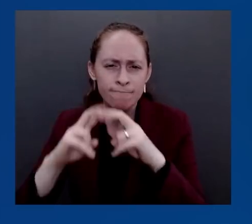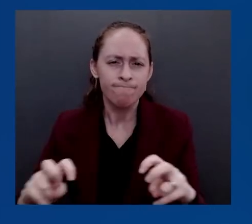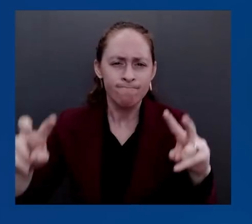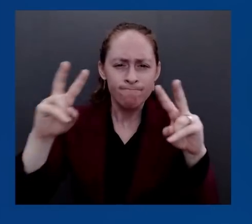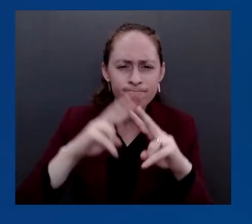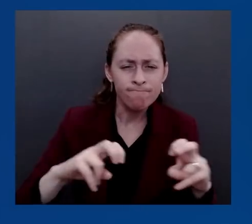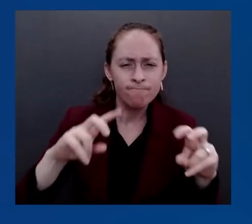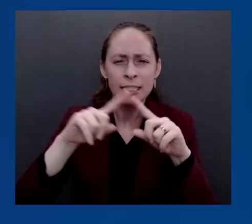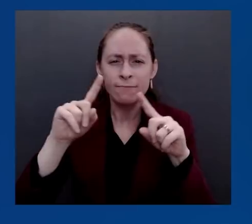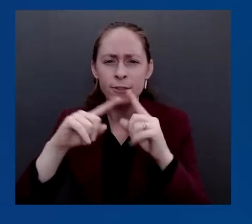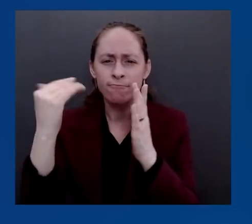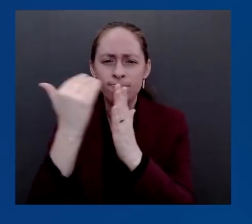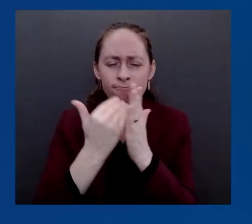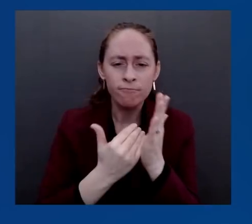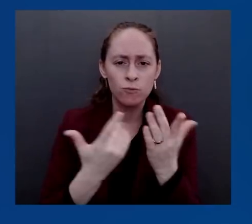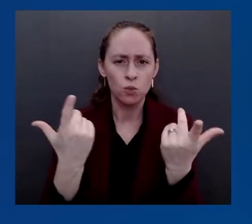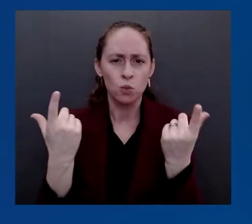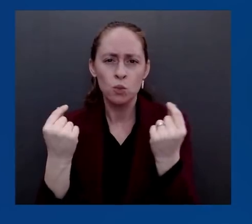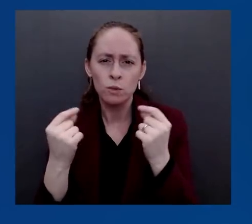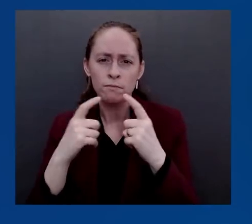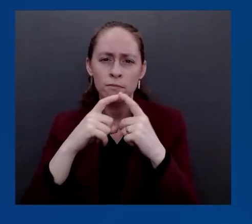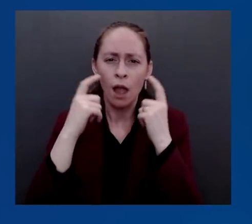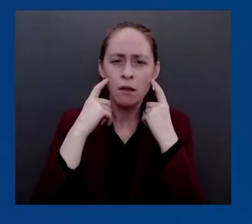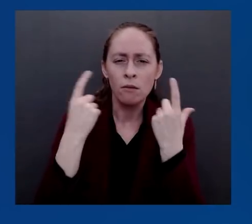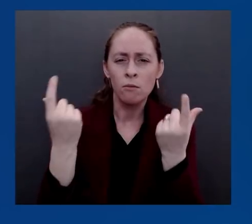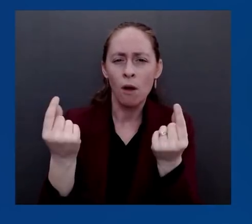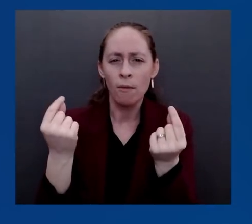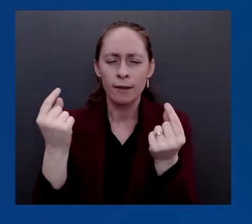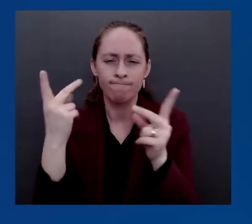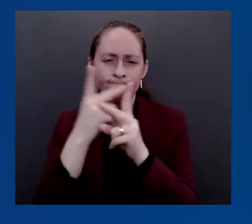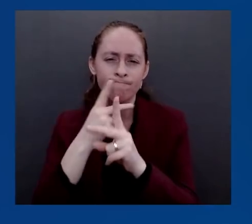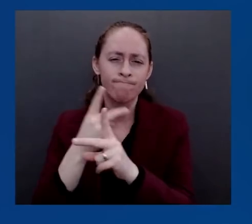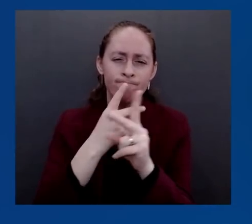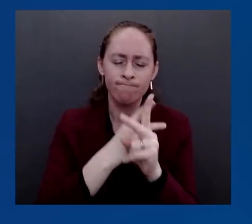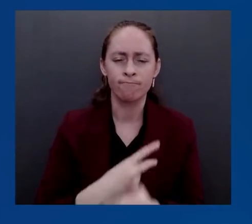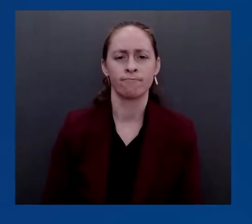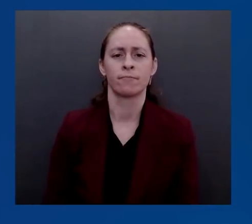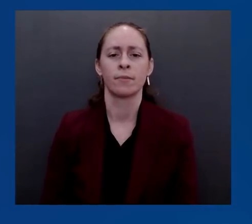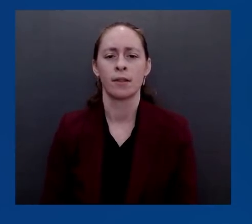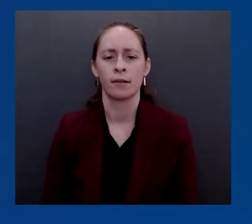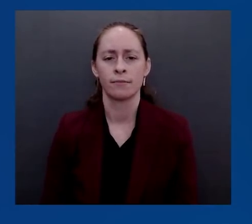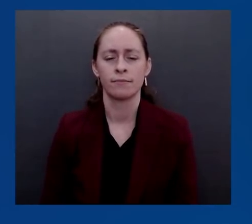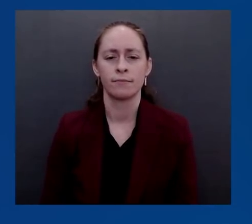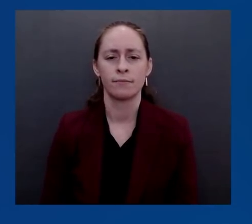So, we are running a very thorough, deliberate process, and we will get this right.